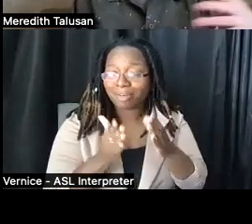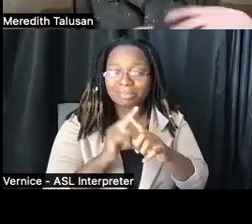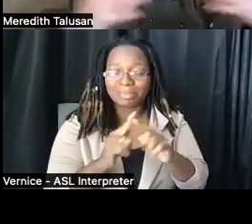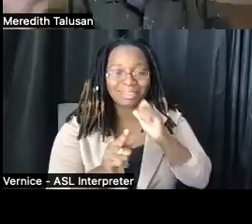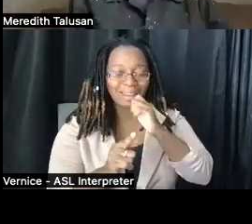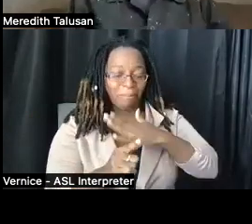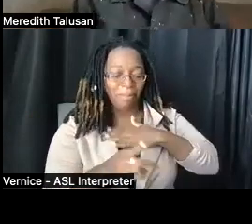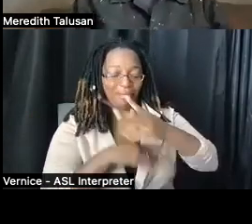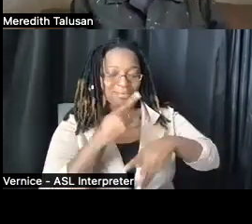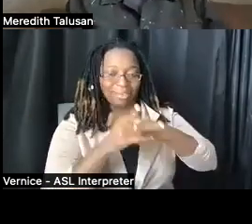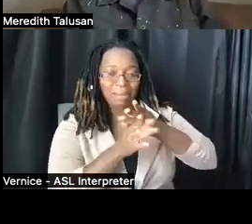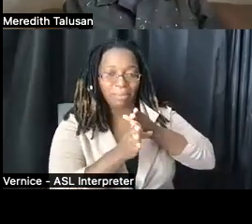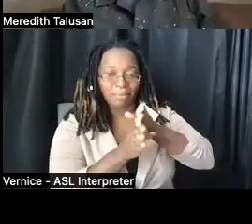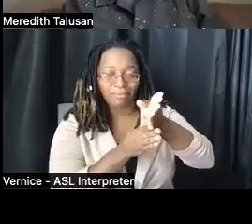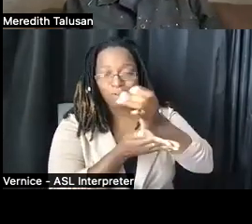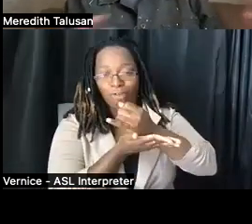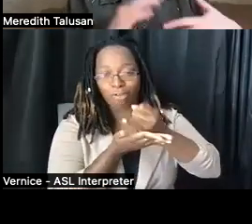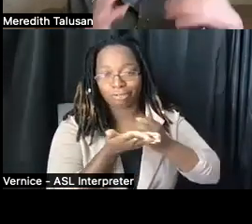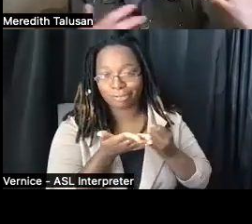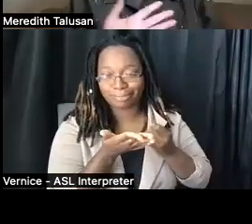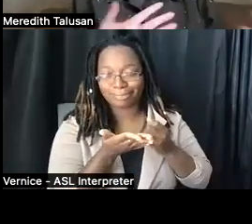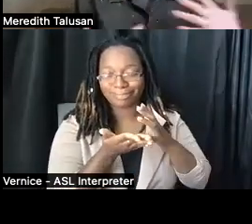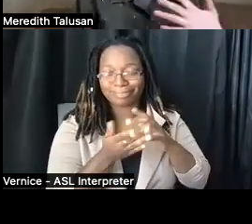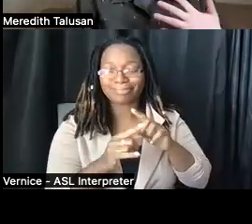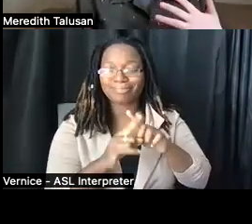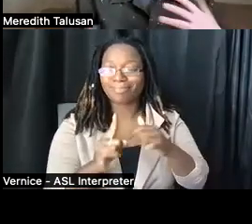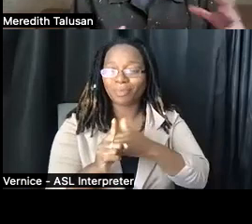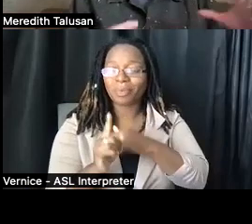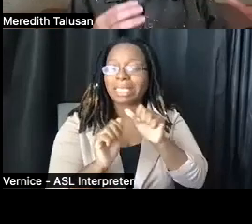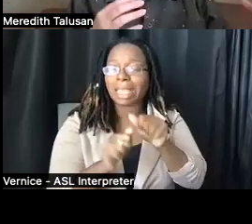not necessarily artist practicing in